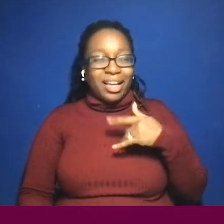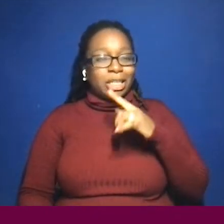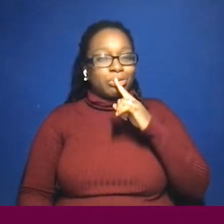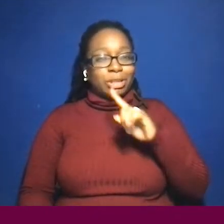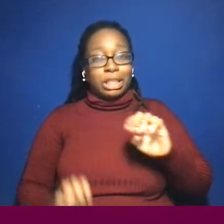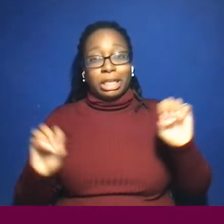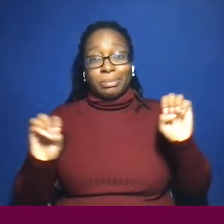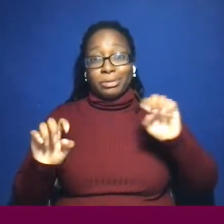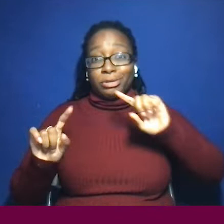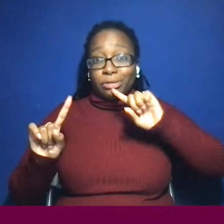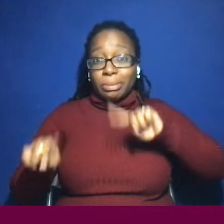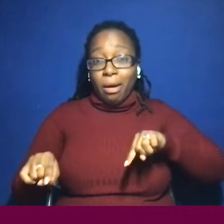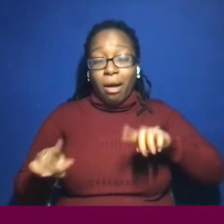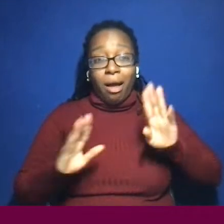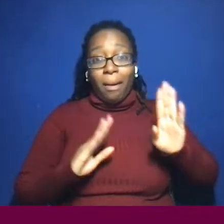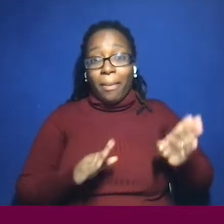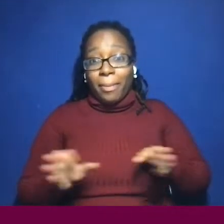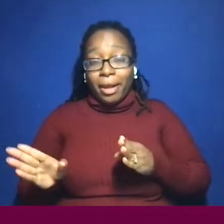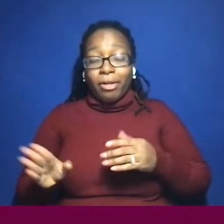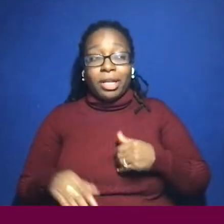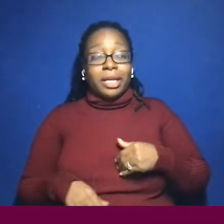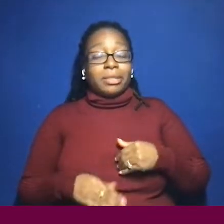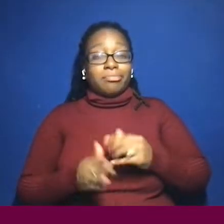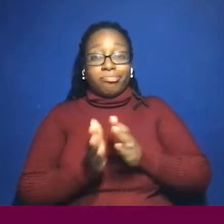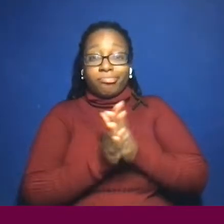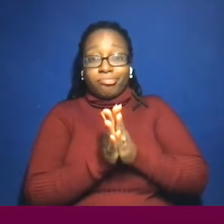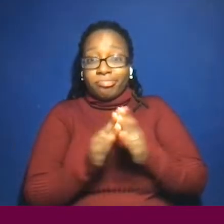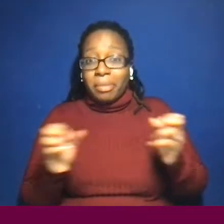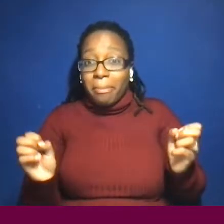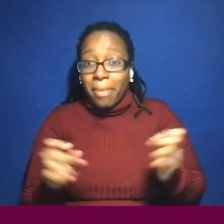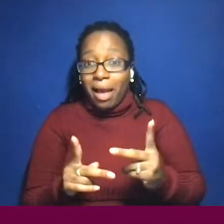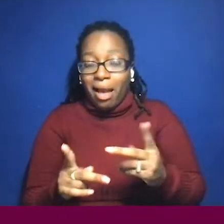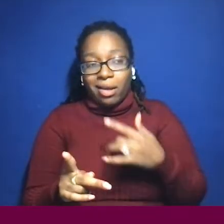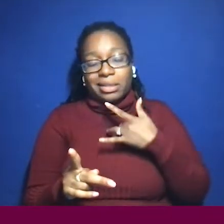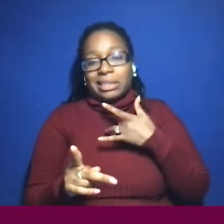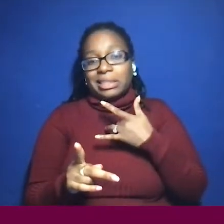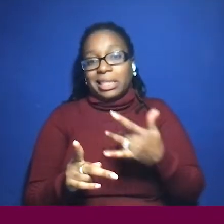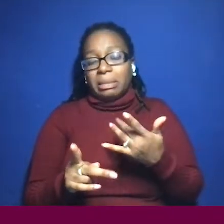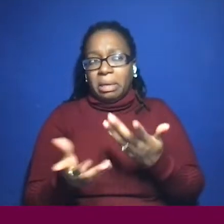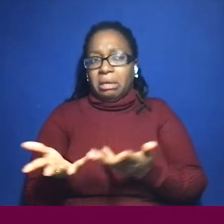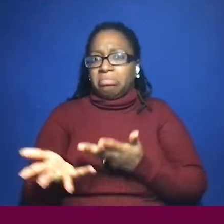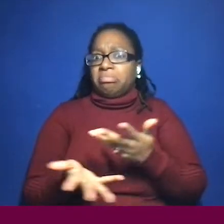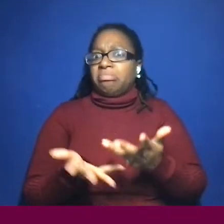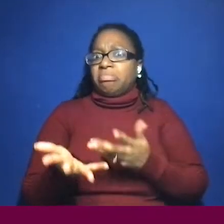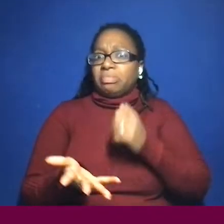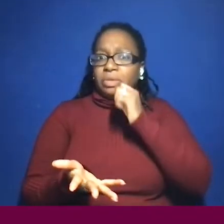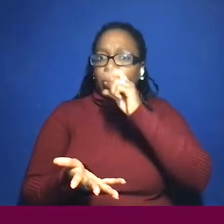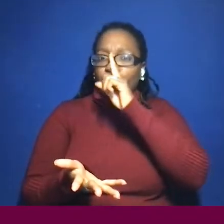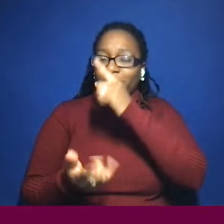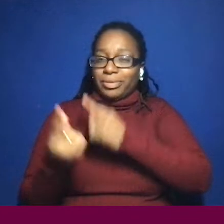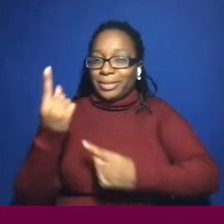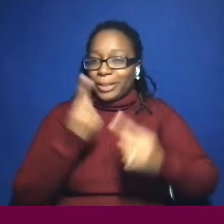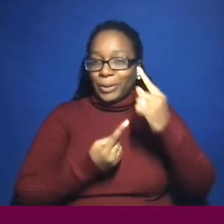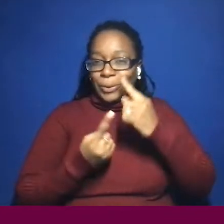response and preparedness and resilience. So I'm very glad to have learned from you over the years